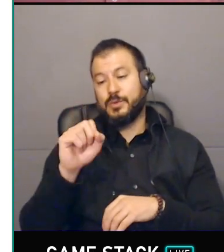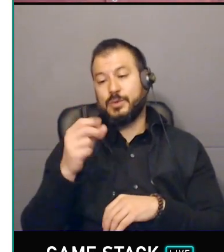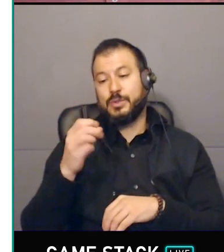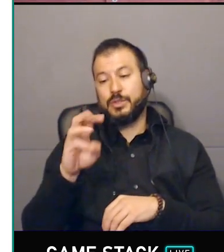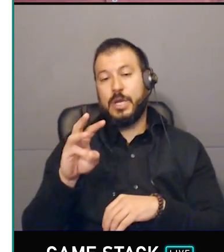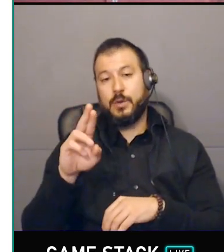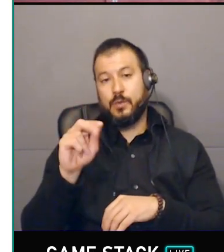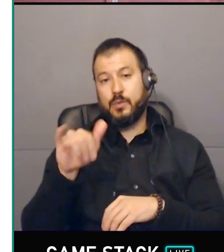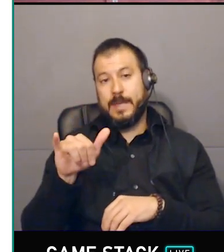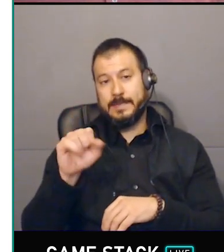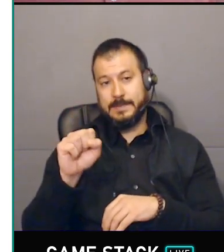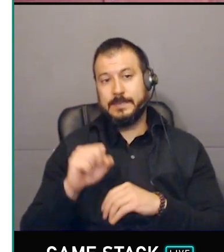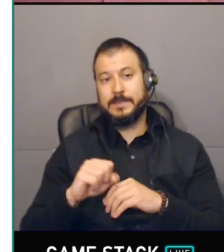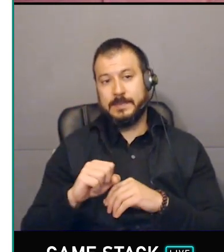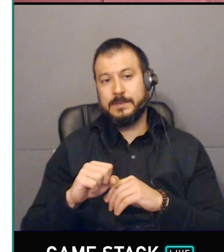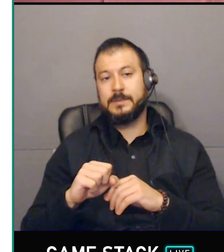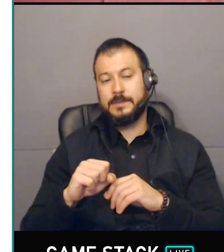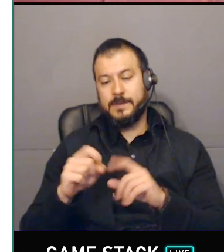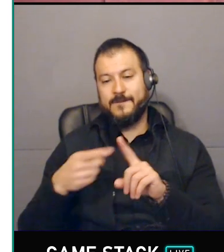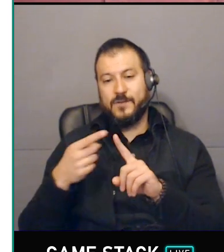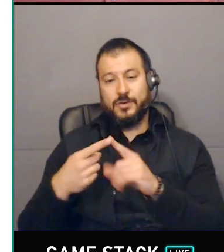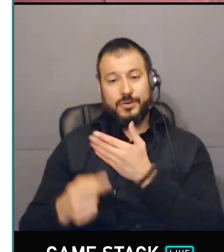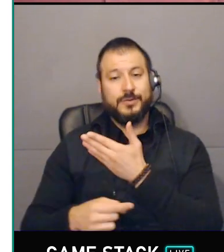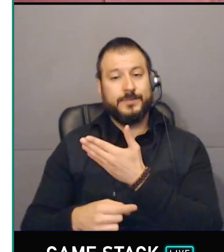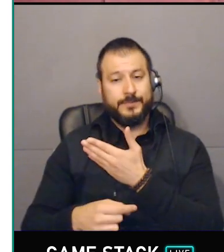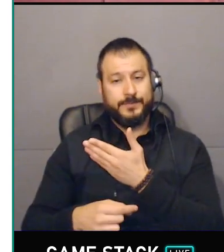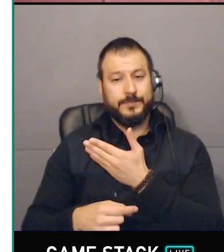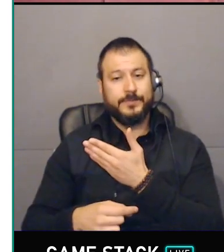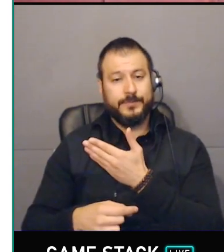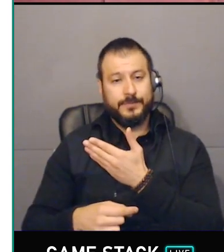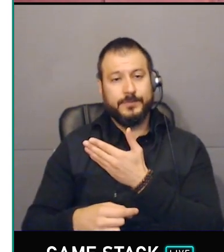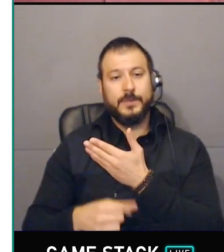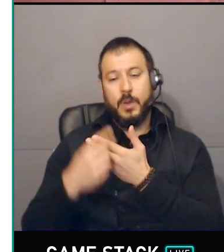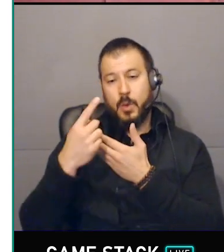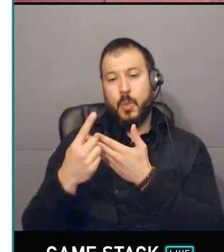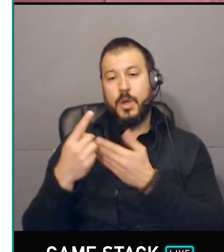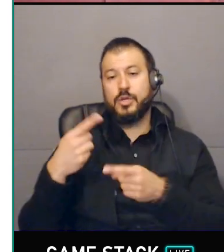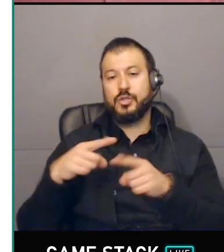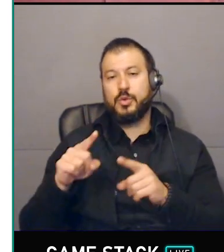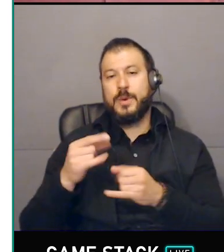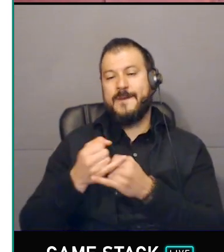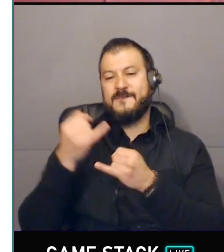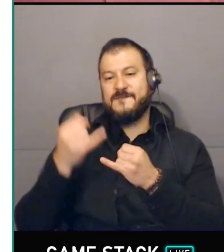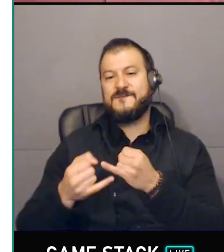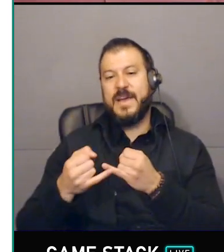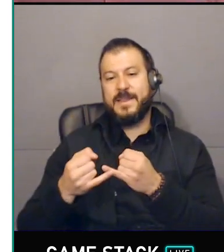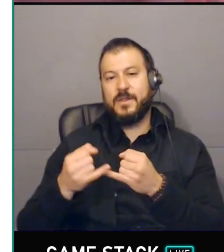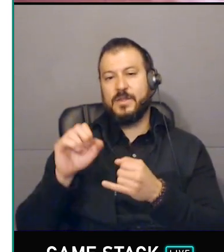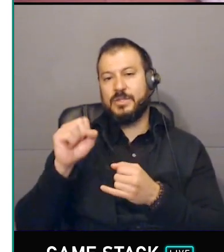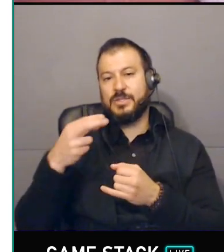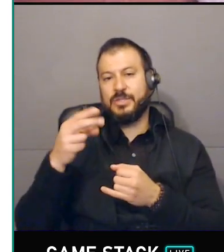one here for initial candidate, and then one during final shading down here.